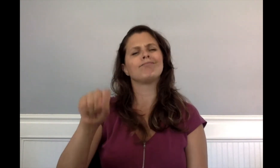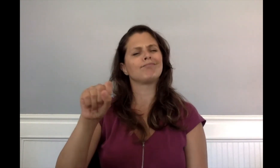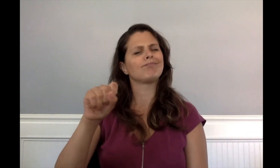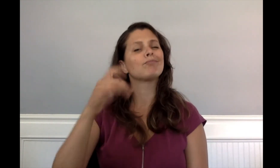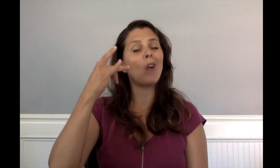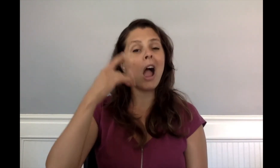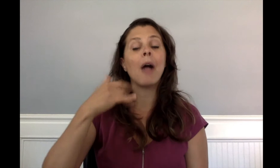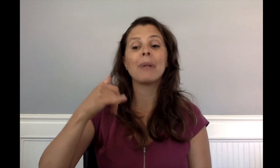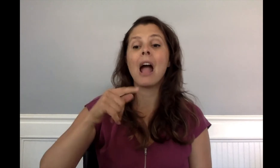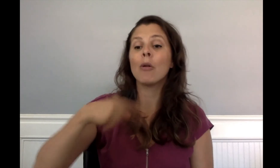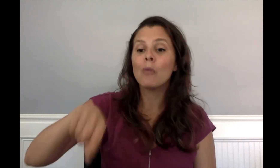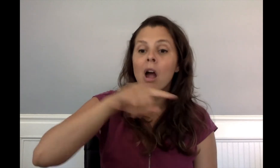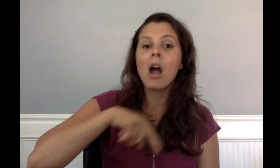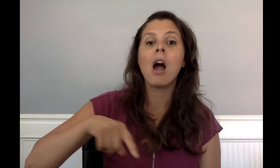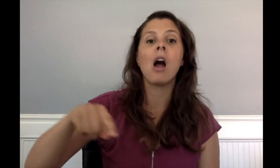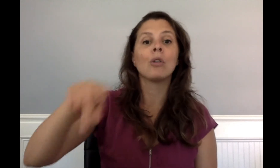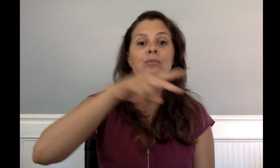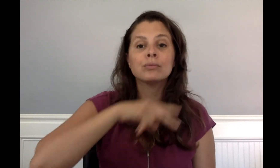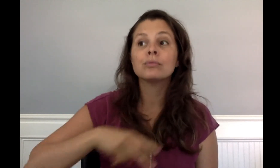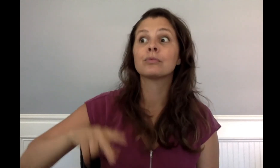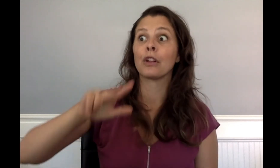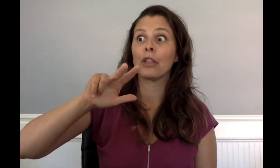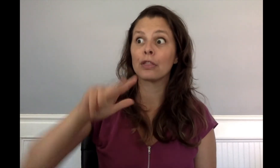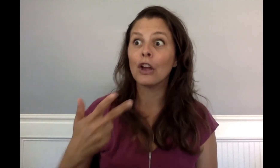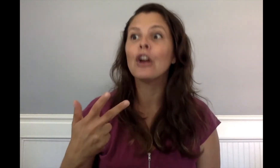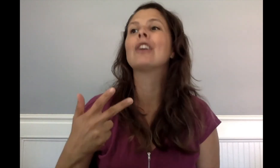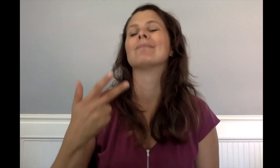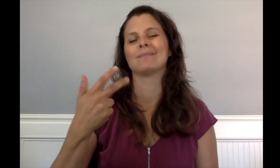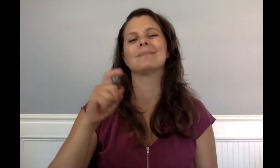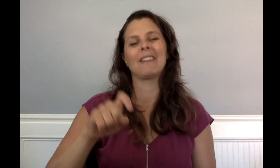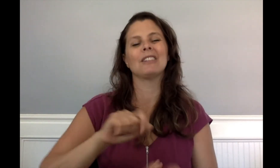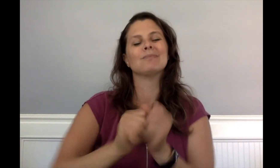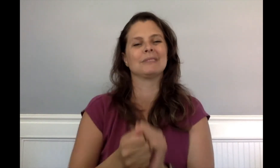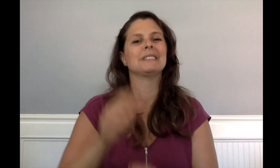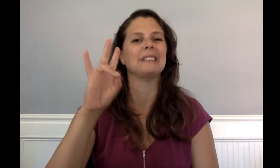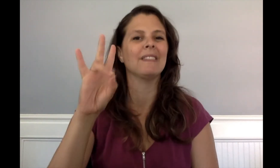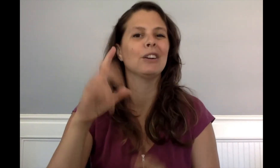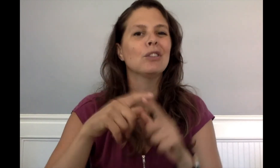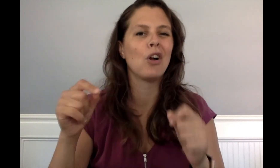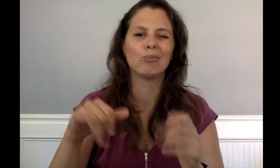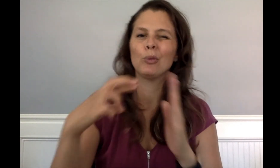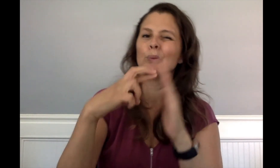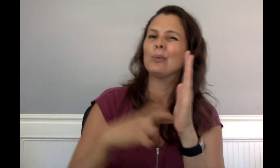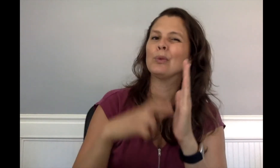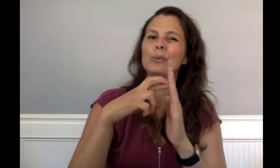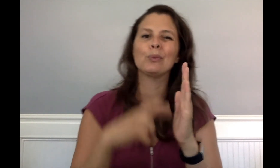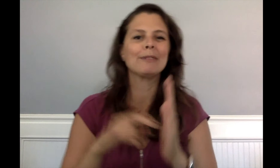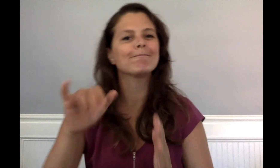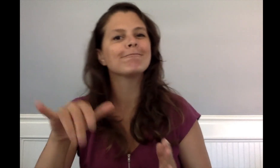"That's only for every third deal.